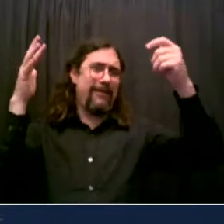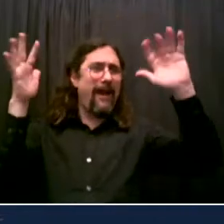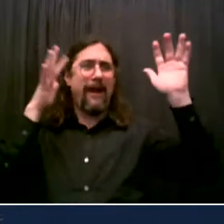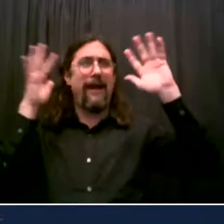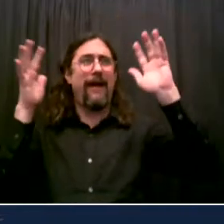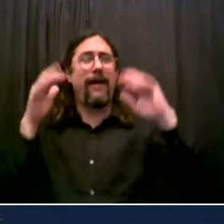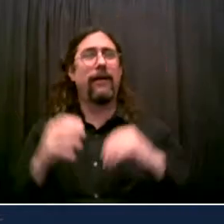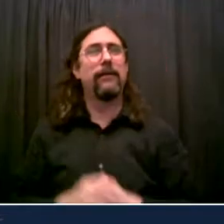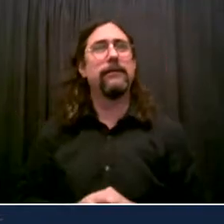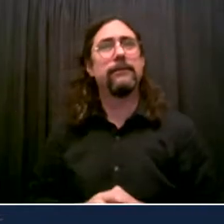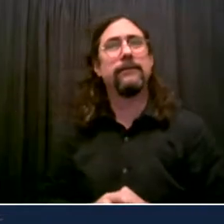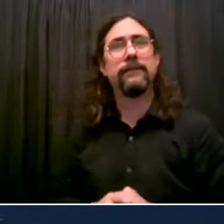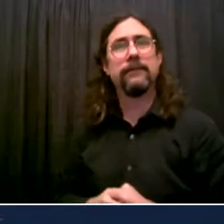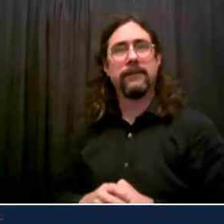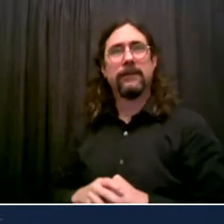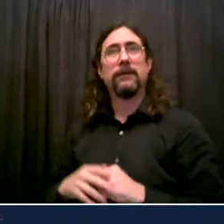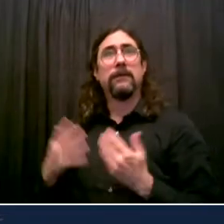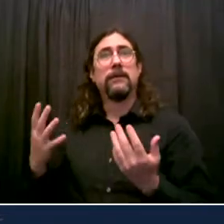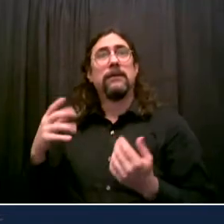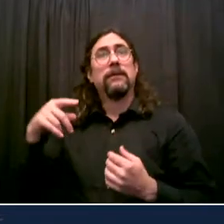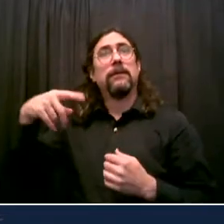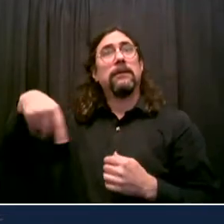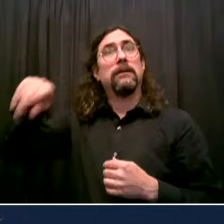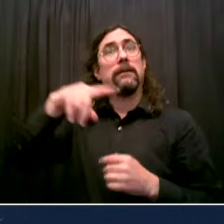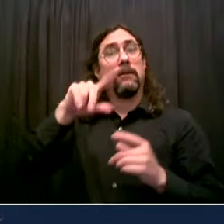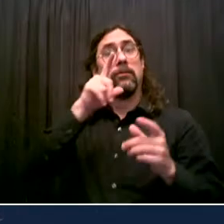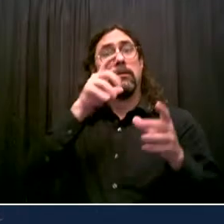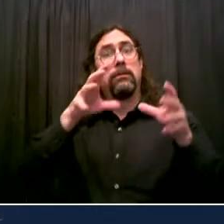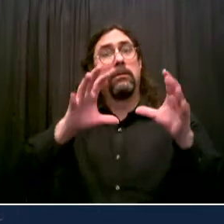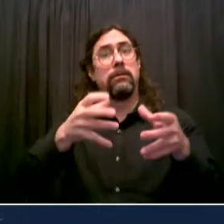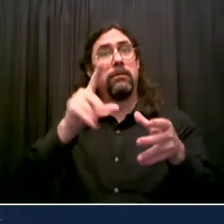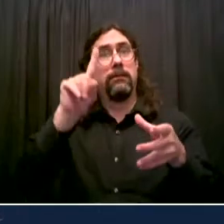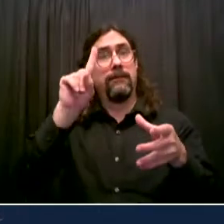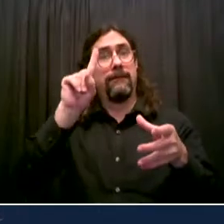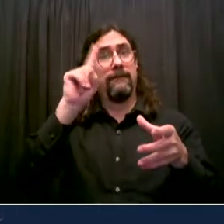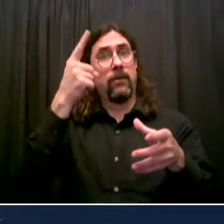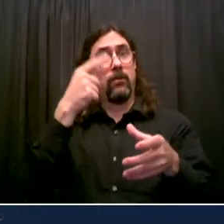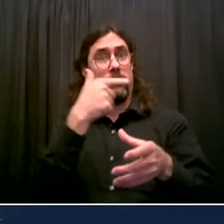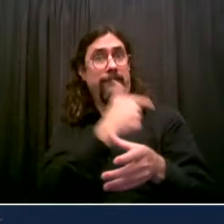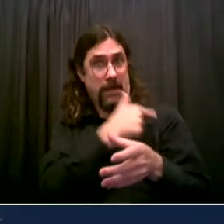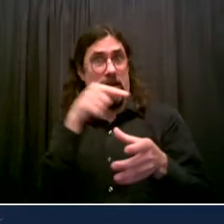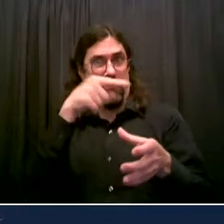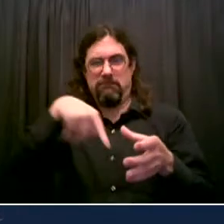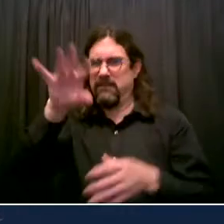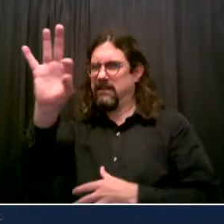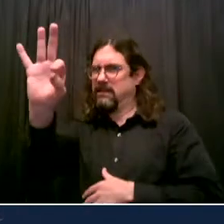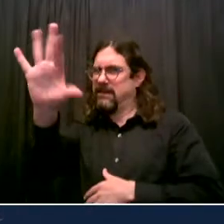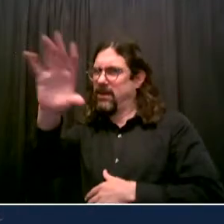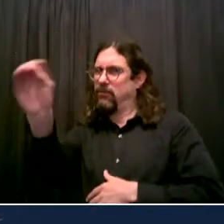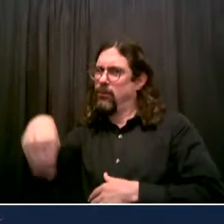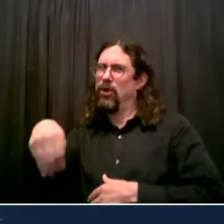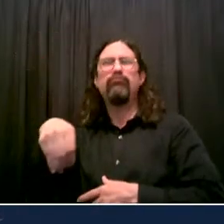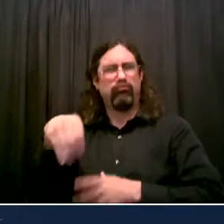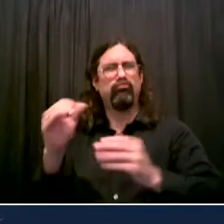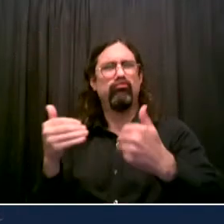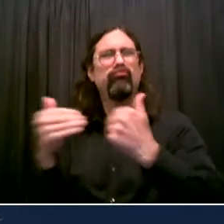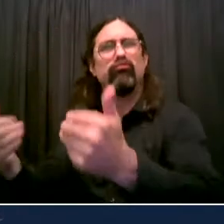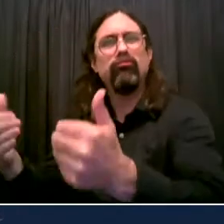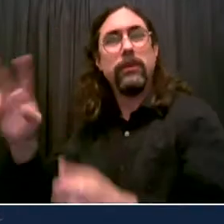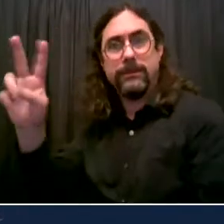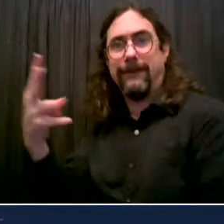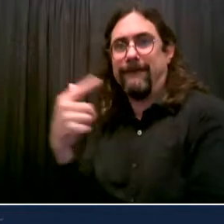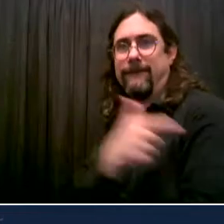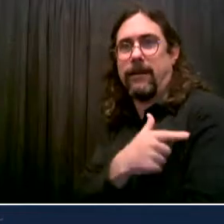IORMPTAT?N